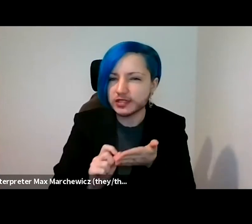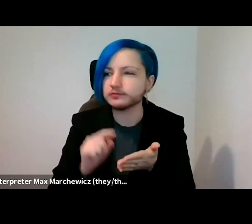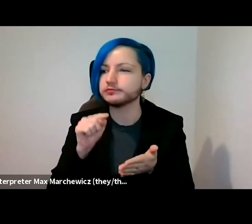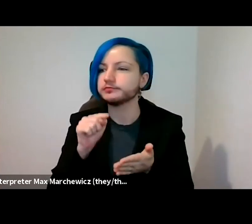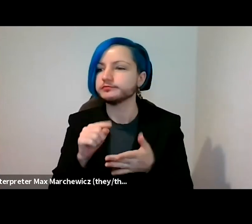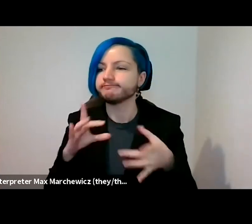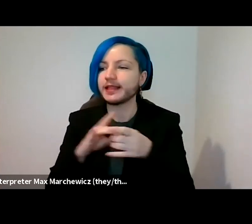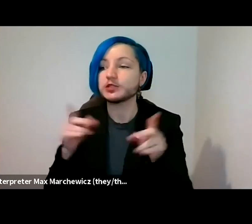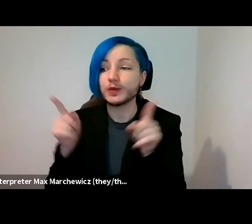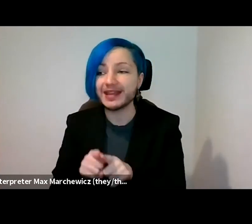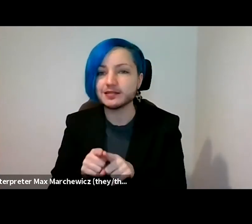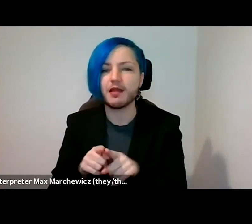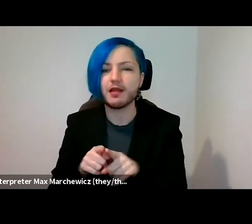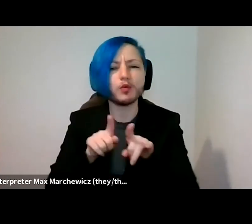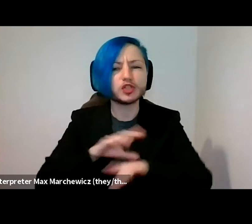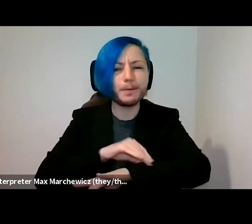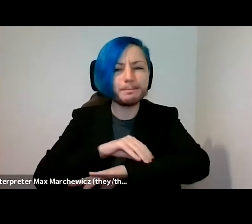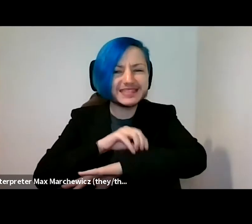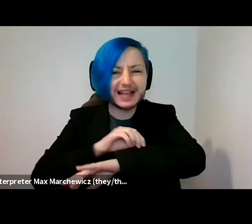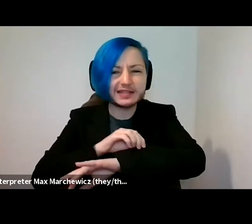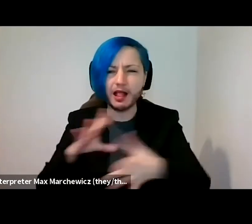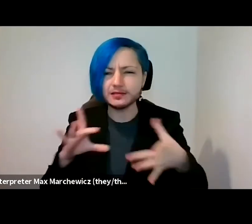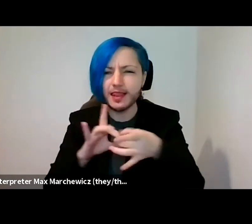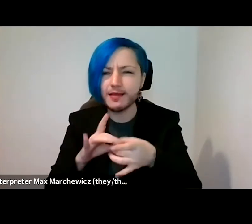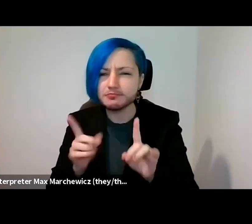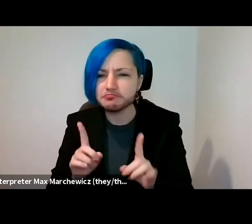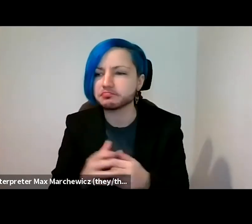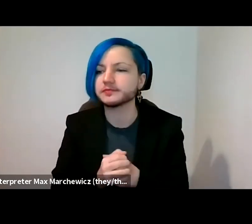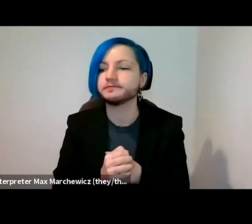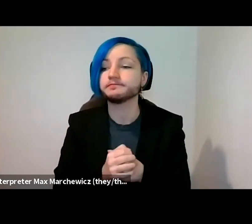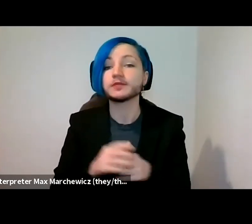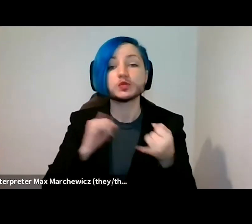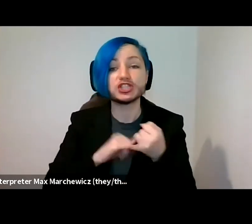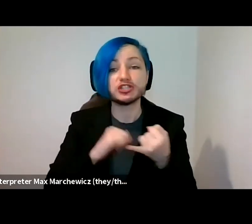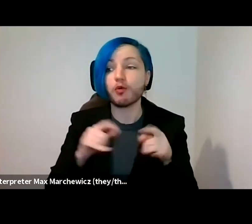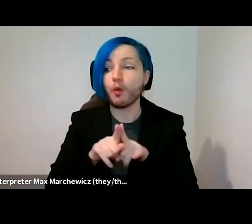especially textiles. Suchitra is also a contributing member of the V&A Dundee's